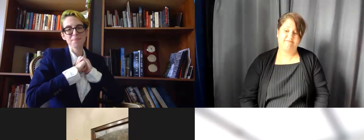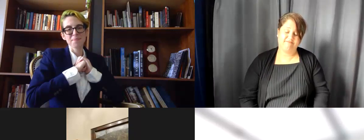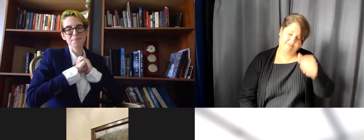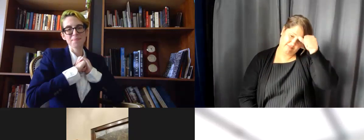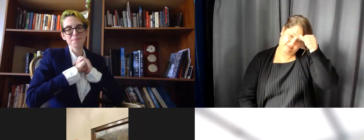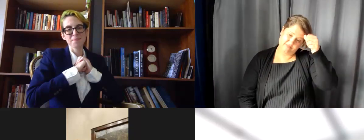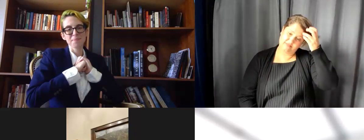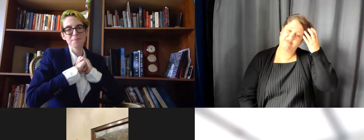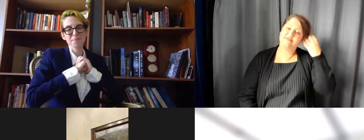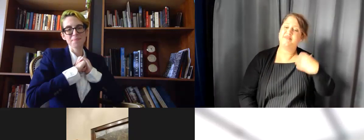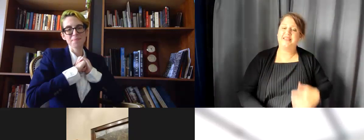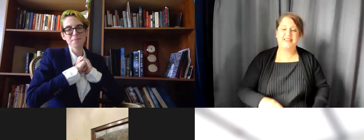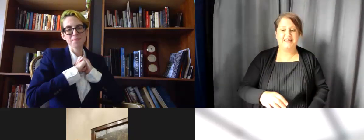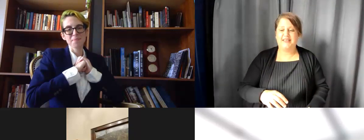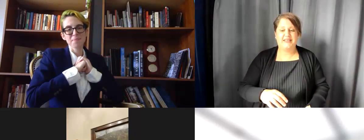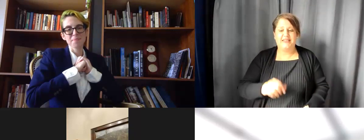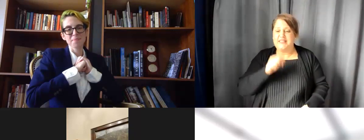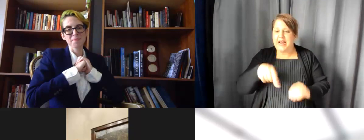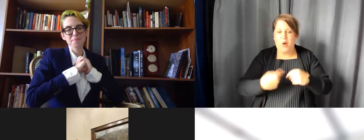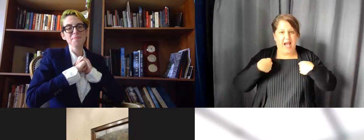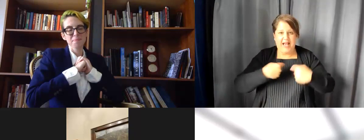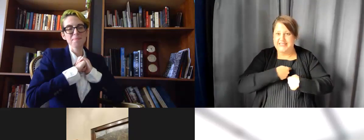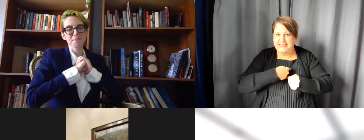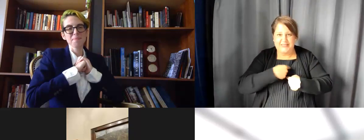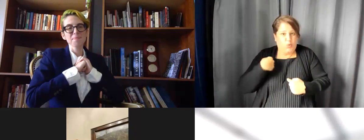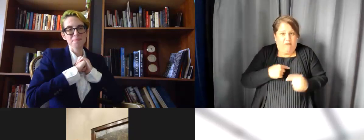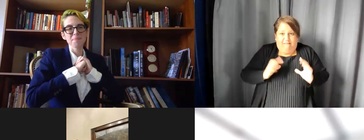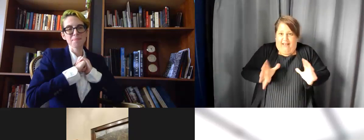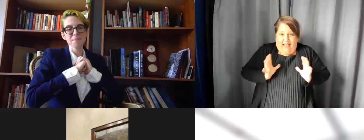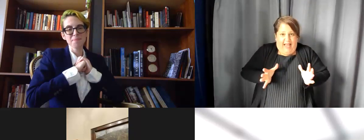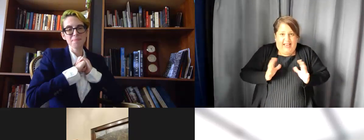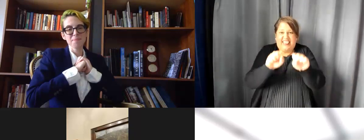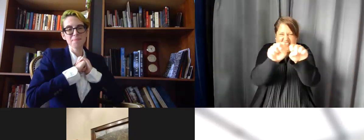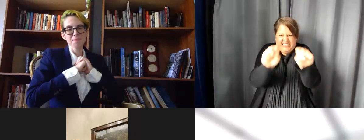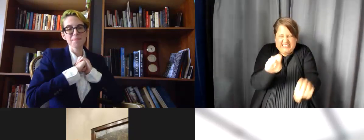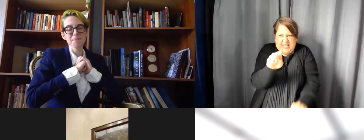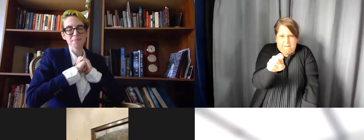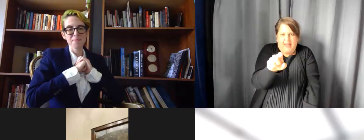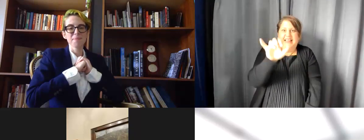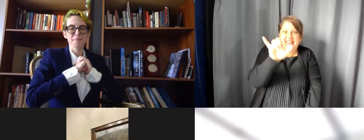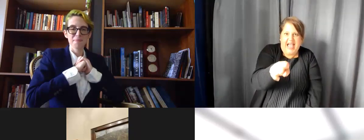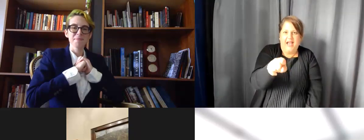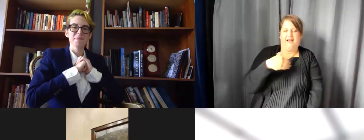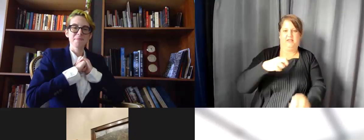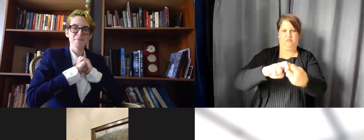Jordan Radford: it's not us. It's this is so. Jordan Radford: So you mad at the system. Jordan Radford: Don't be set for us.